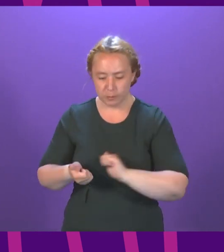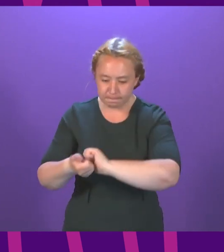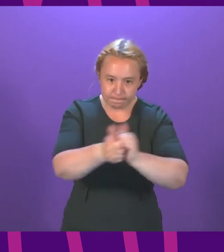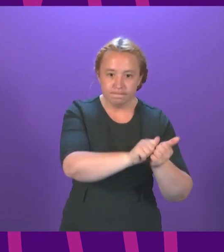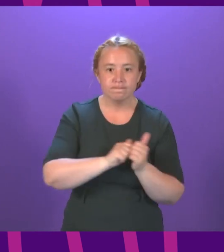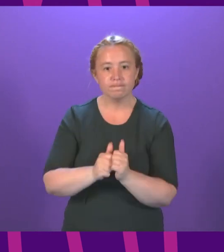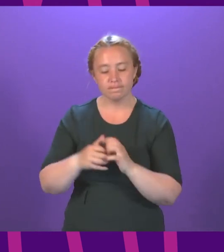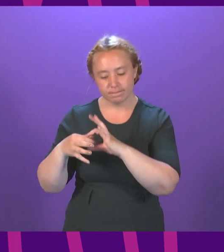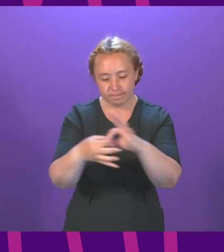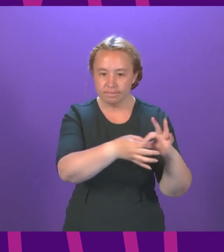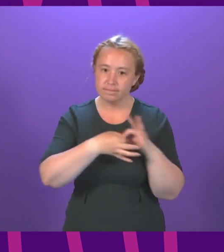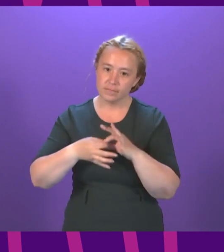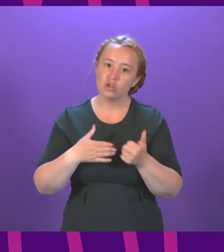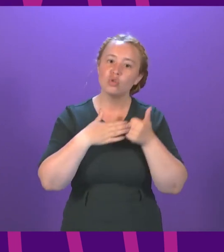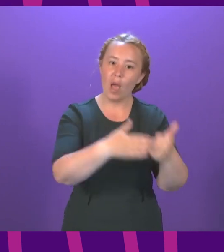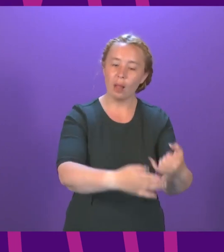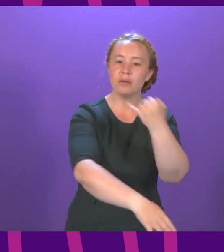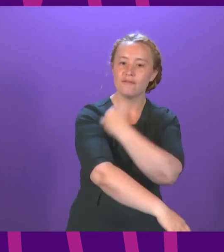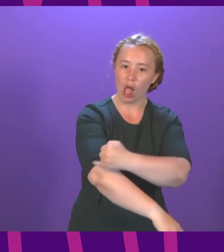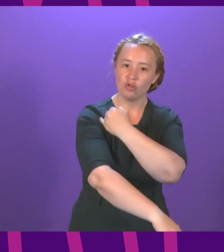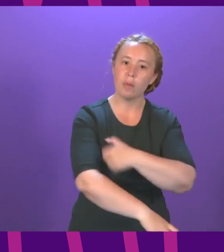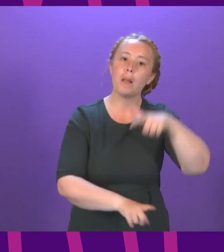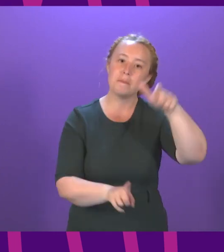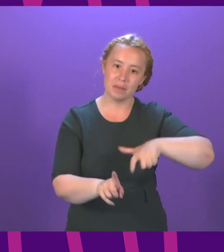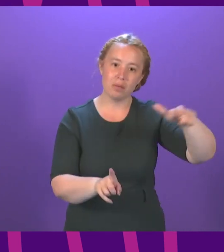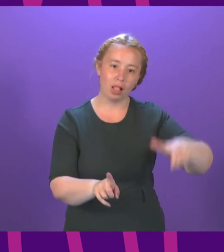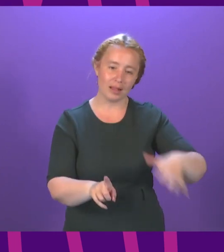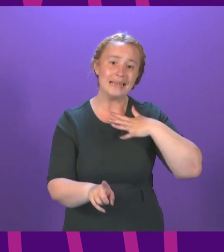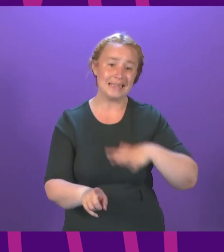and solidarity with those who are most clinically vulnerable is needed now, perhaps more than ever.